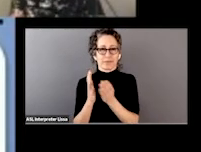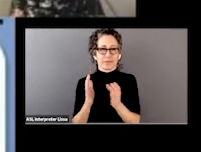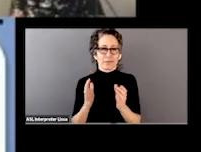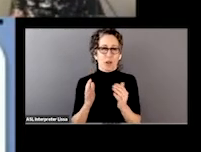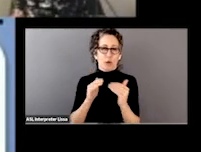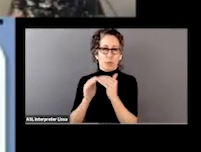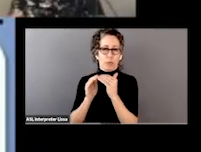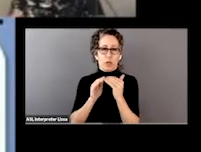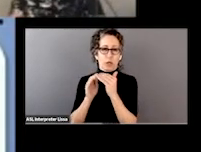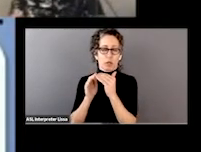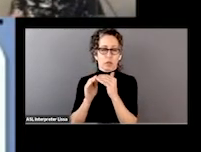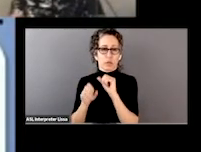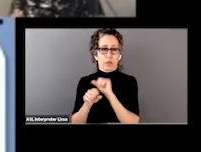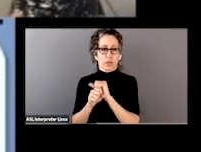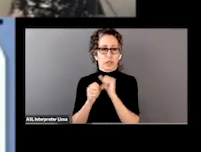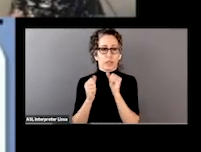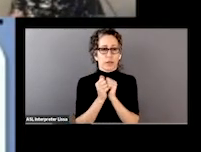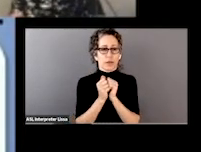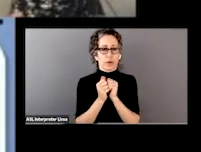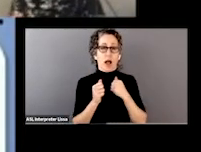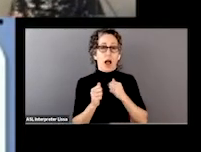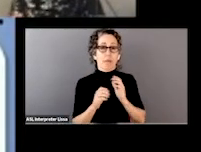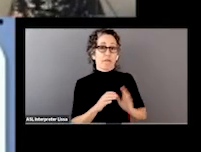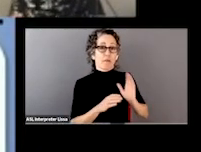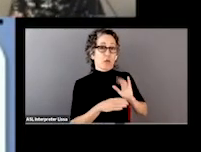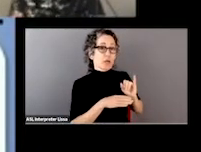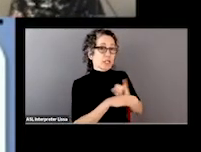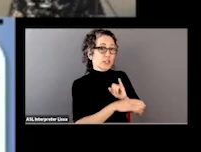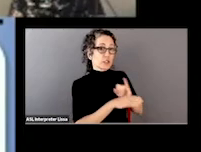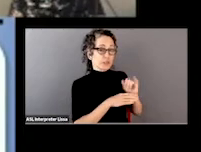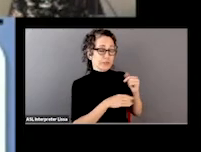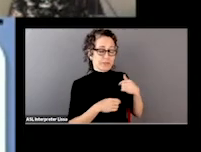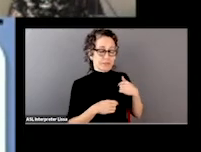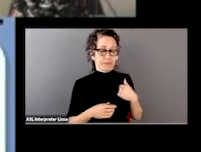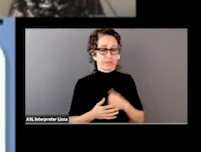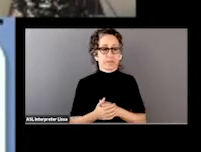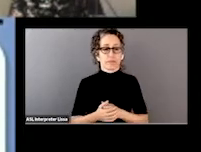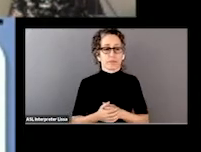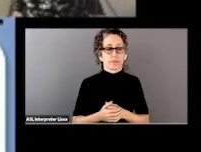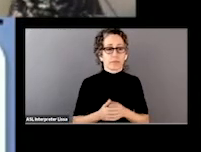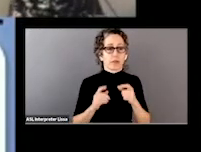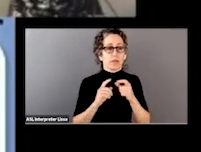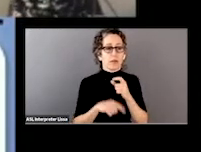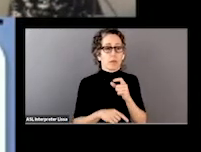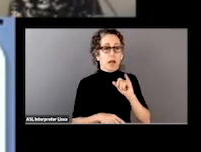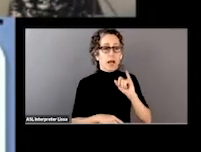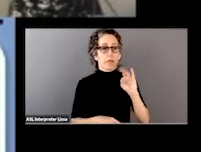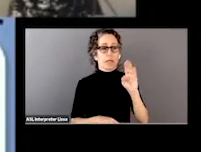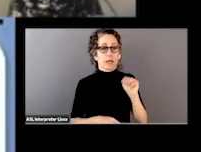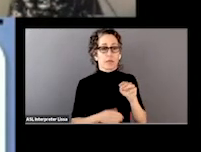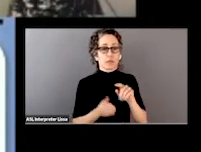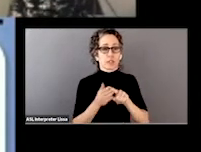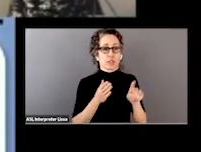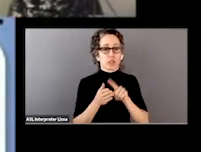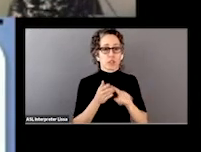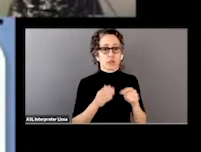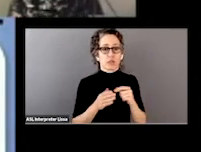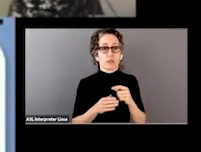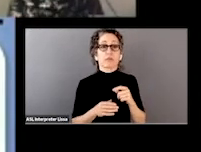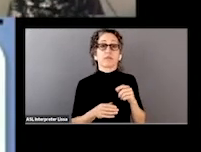and a former intern, Bing Zhang. We are from IBM Research Almaden, San Jose.